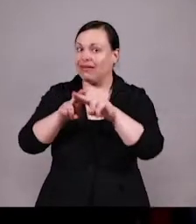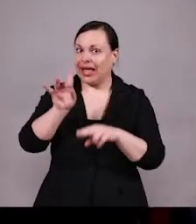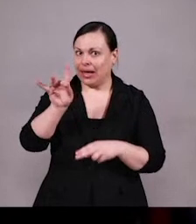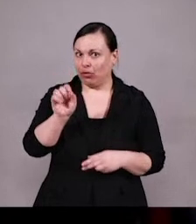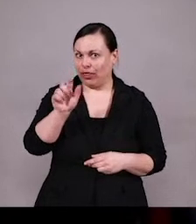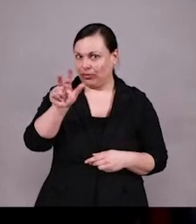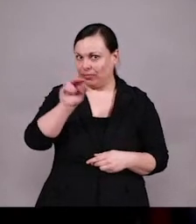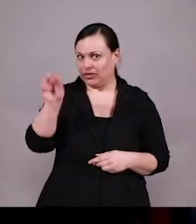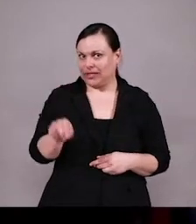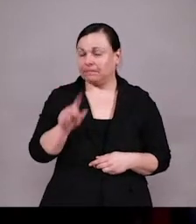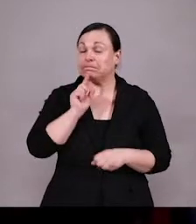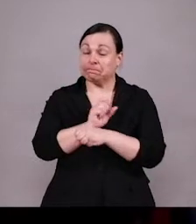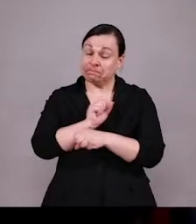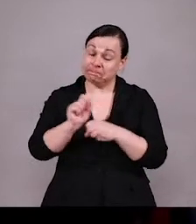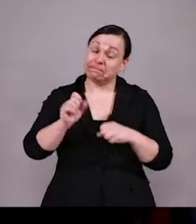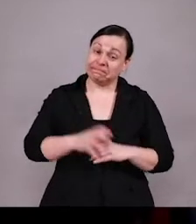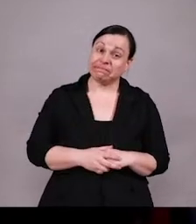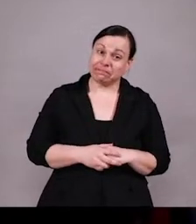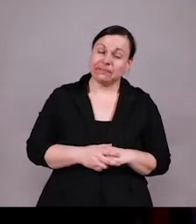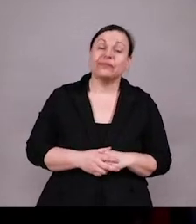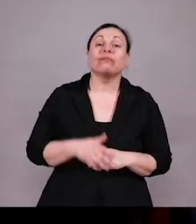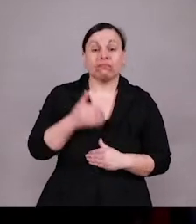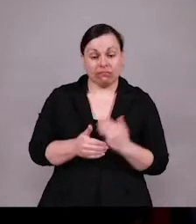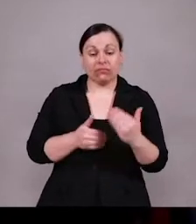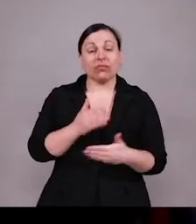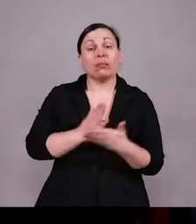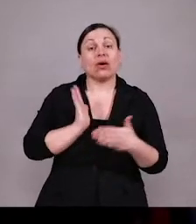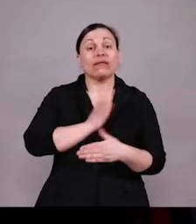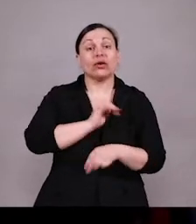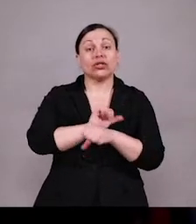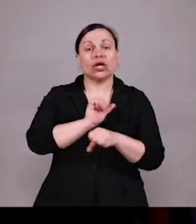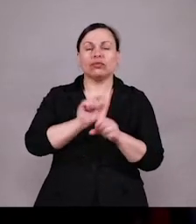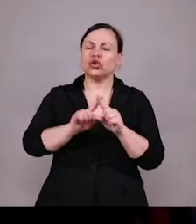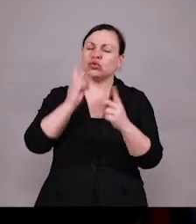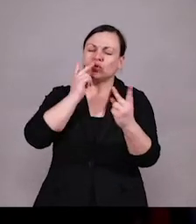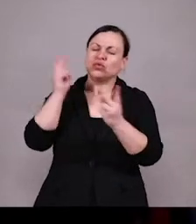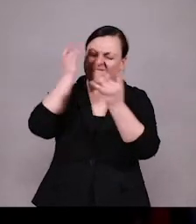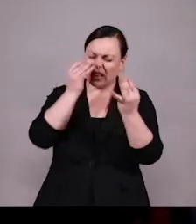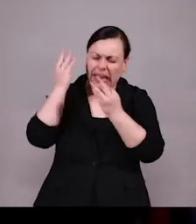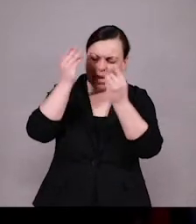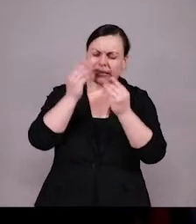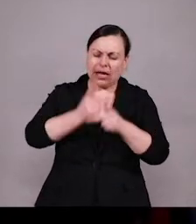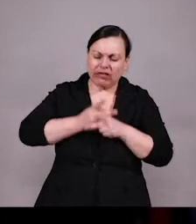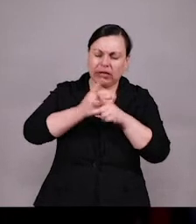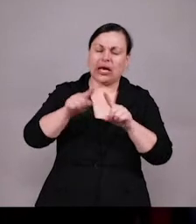Moving forward, part of our job will be to reflect carefully on our budget priorities. As the State